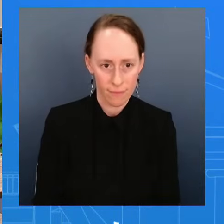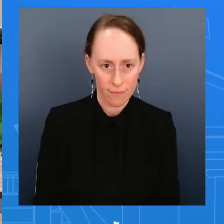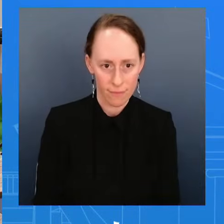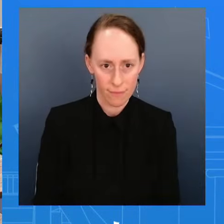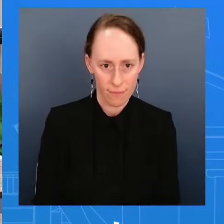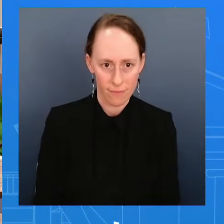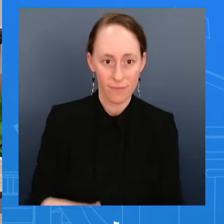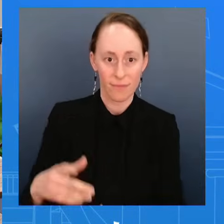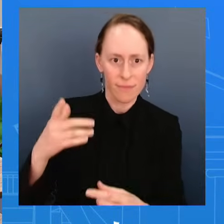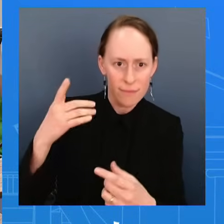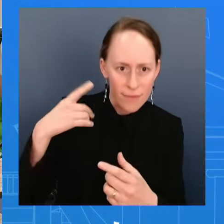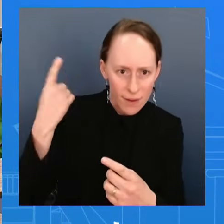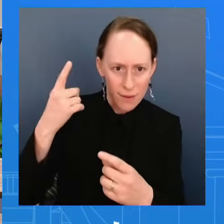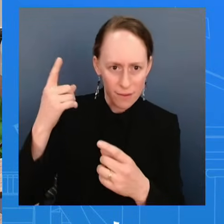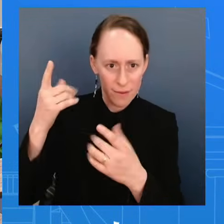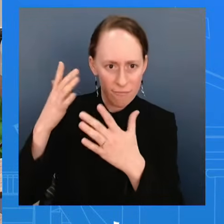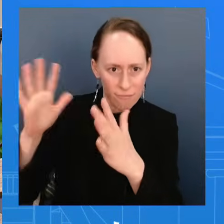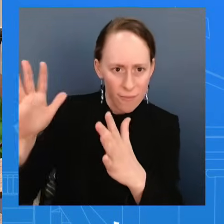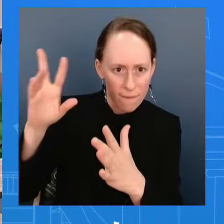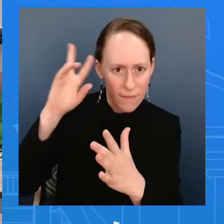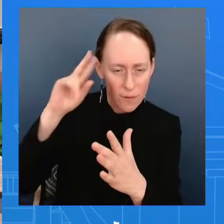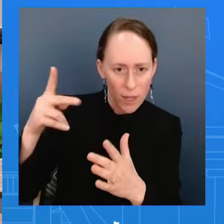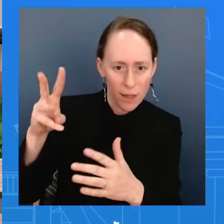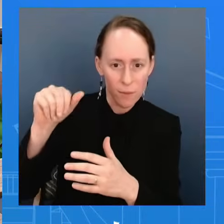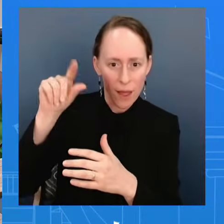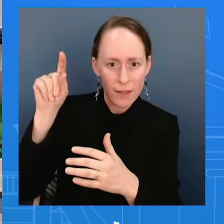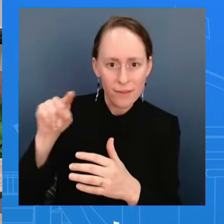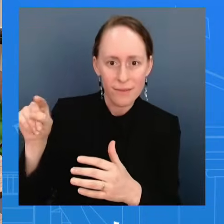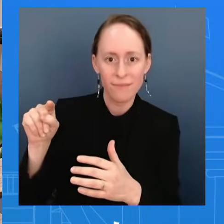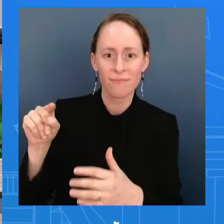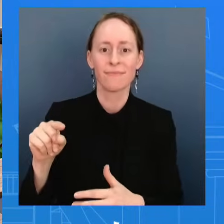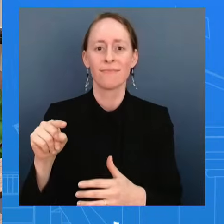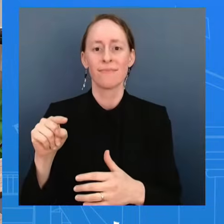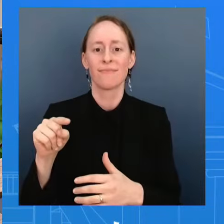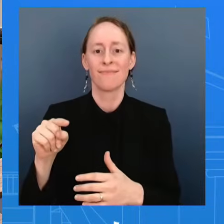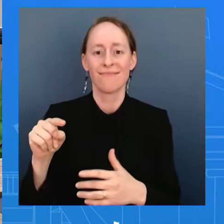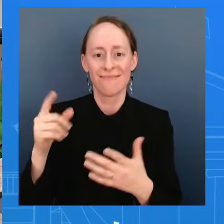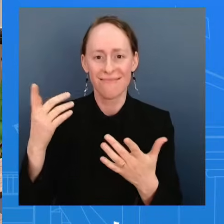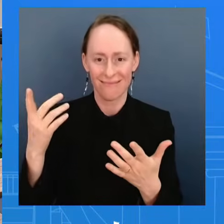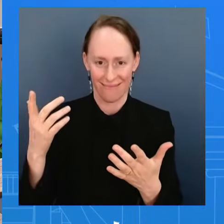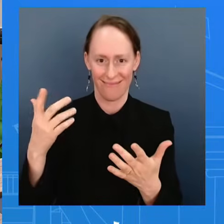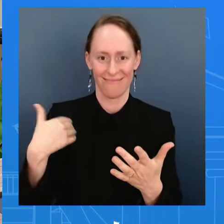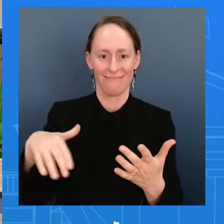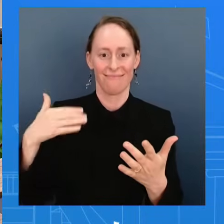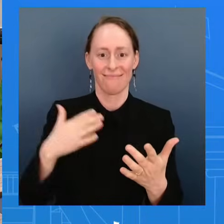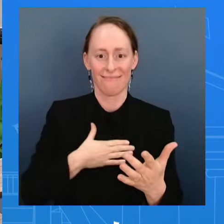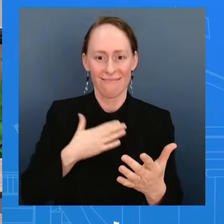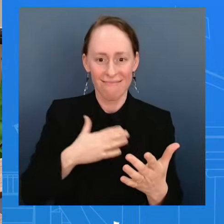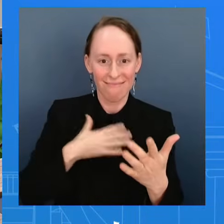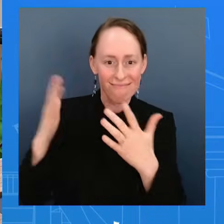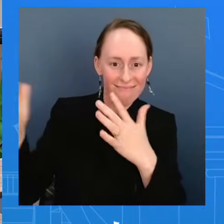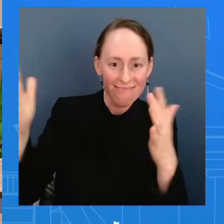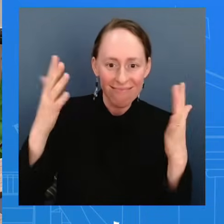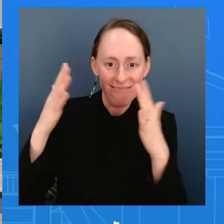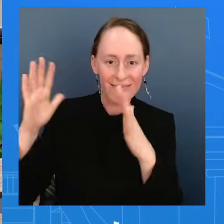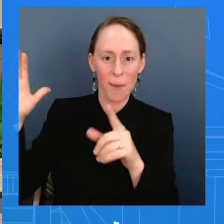that's what the -- the American people want to see. More -- more broadly, I would say the economy remains resilient,